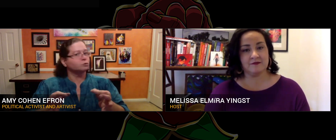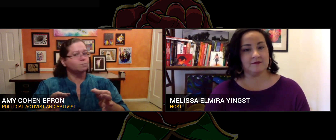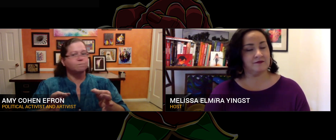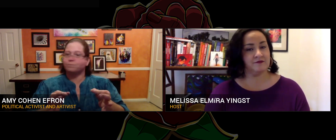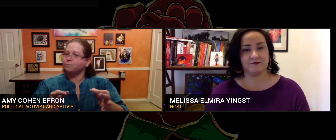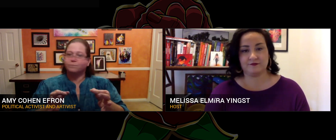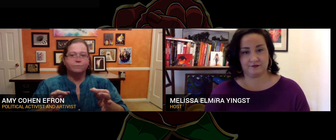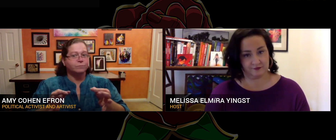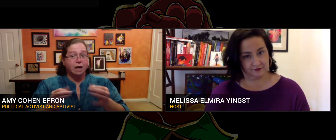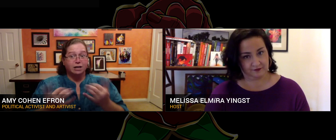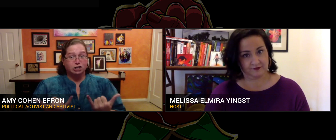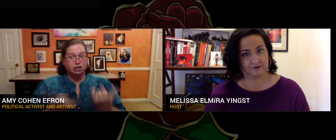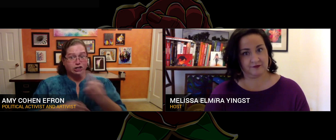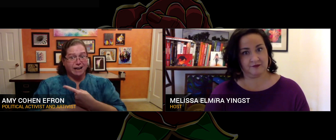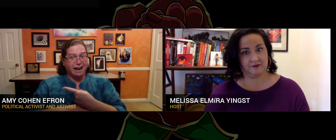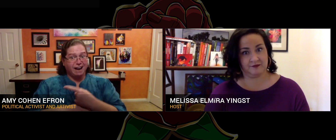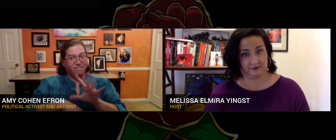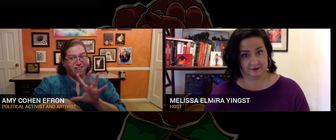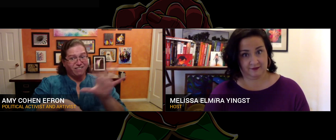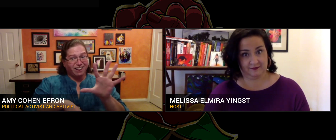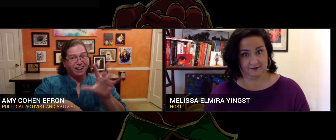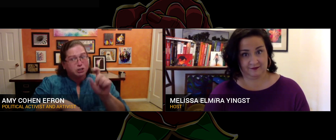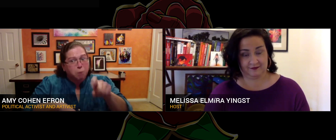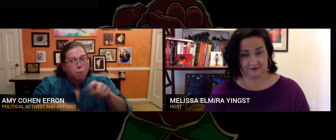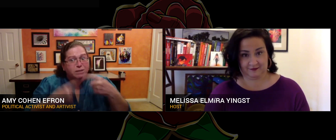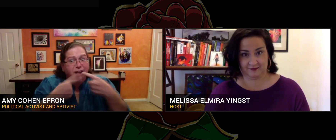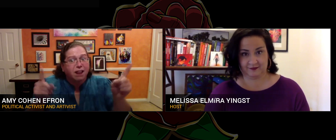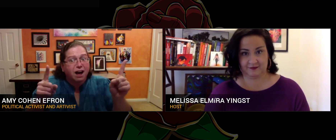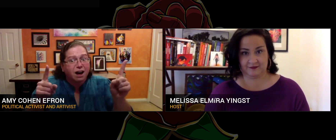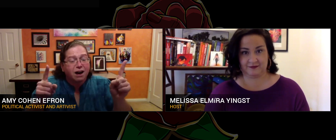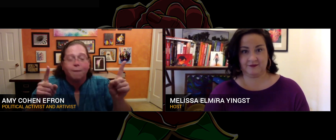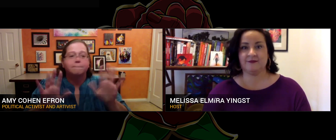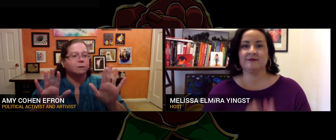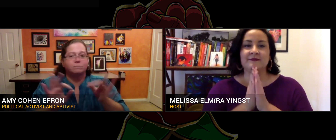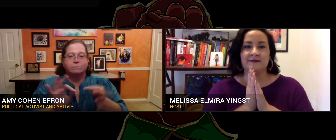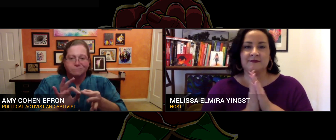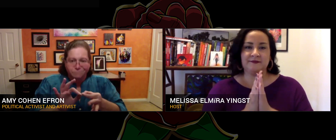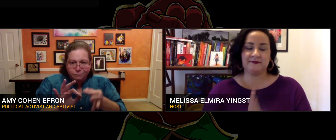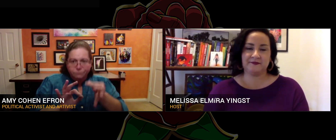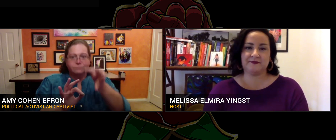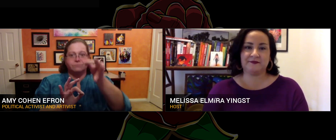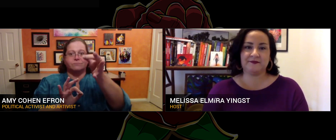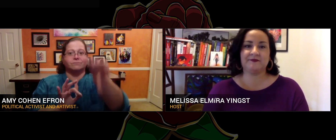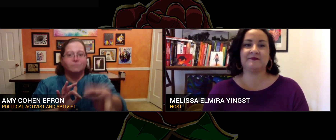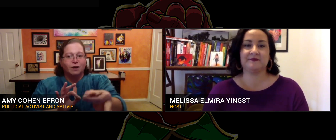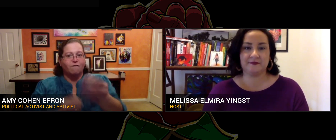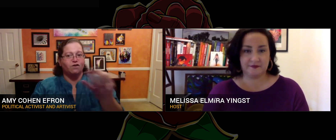and decided, "No." Today, at 5pm, they were supposed to announce